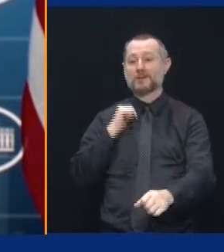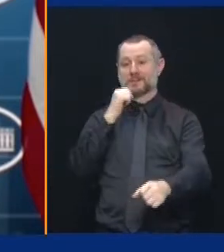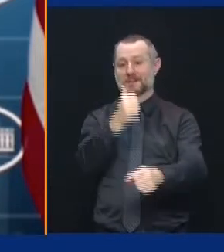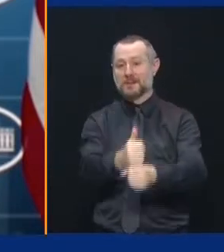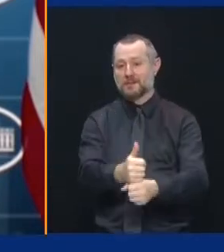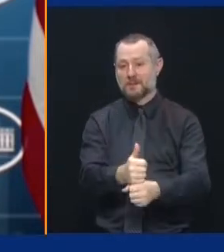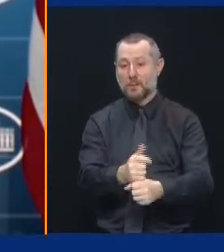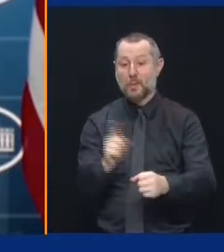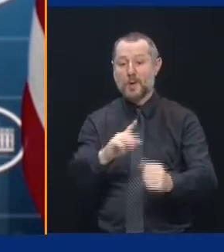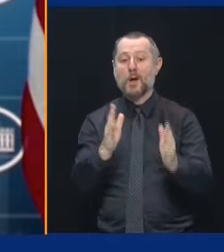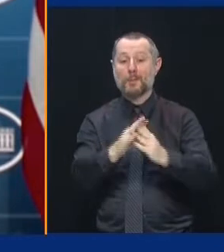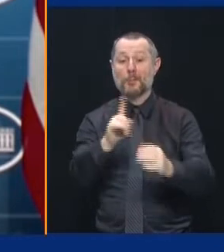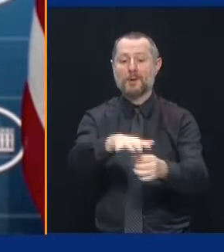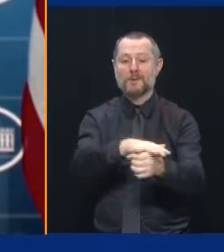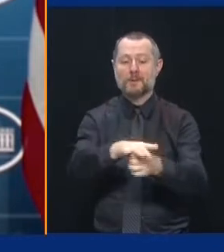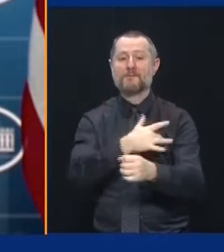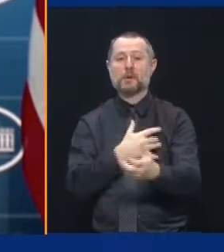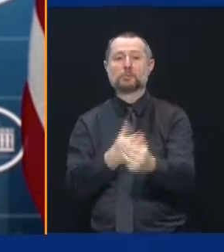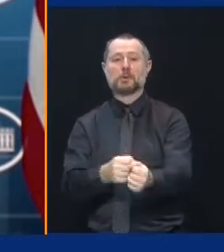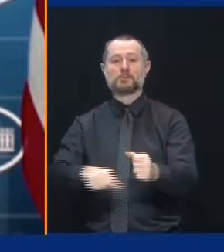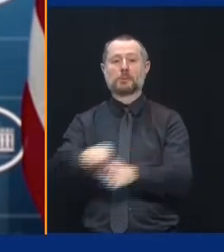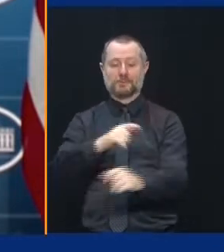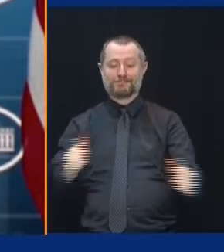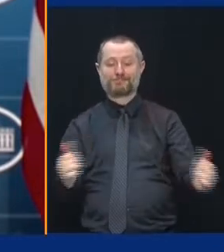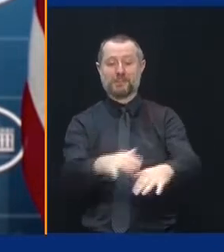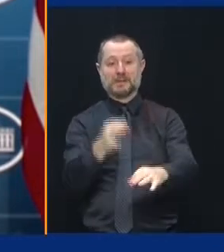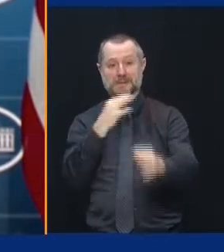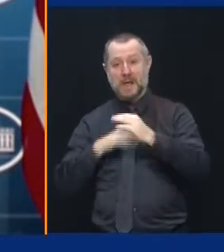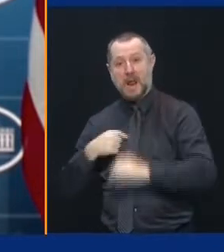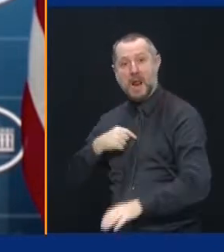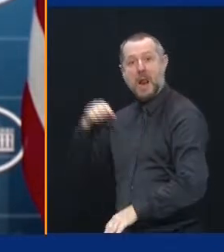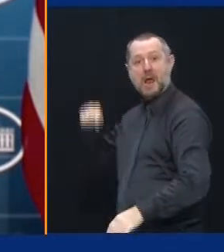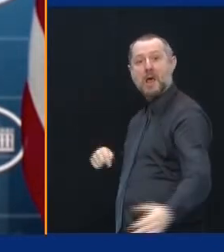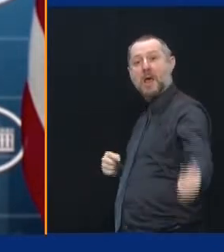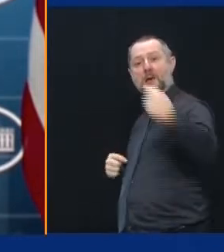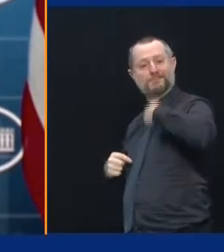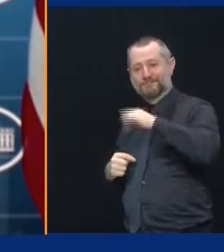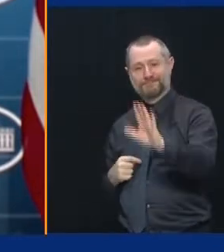THEY ARE. IN PLACES THEY KNOW AND TRUST.